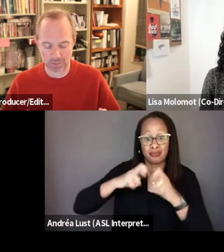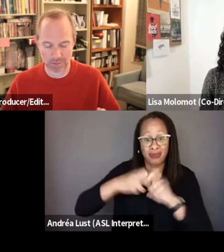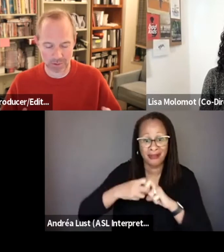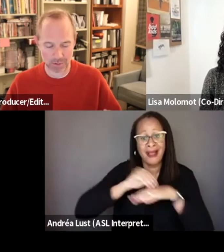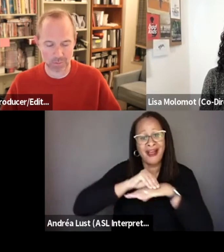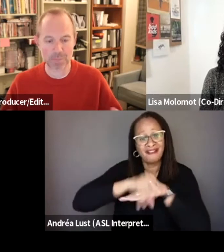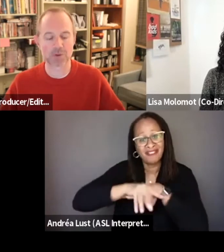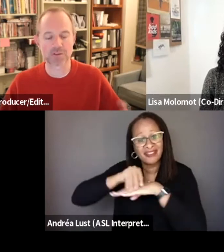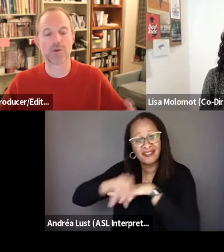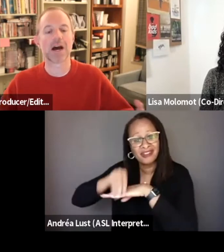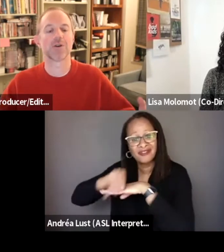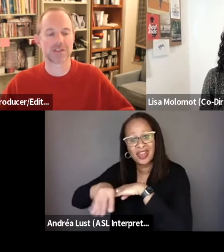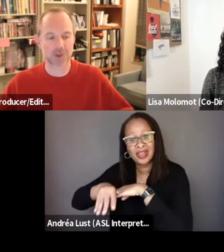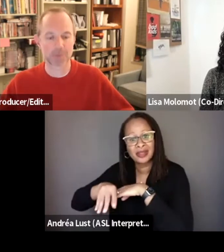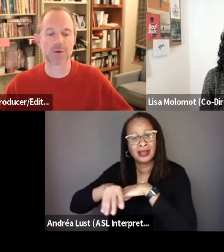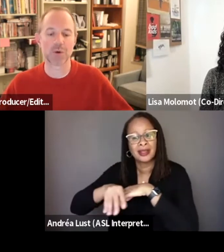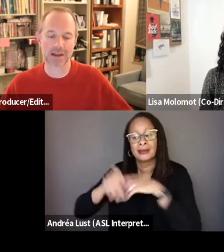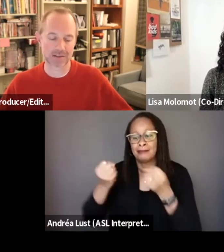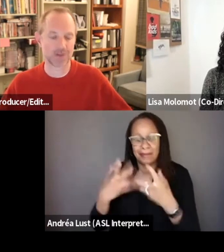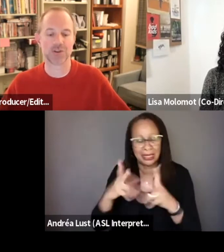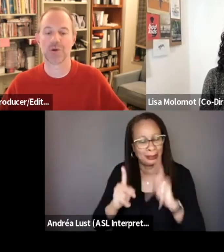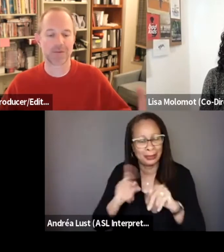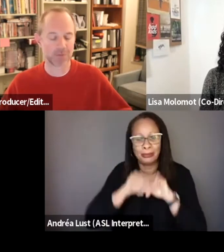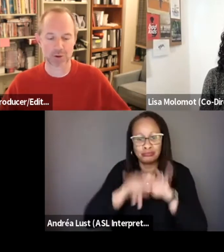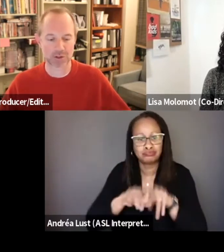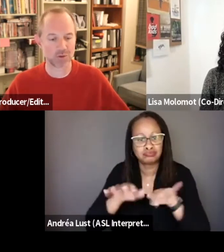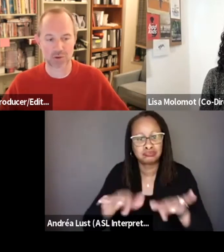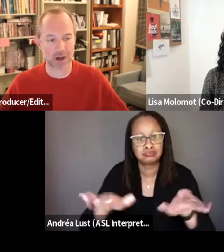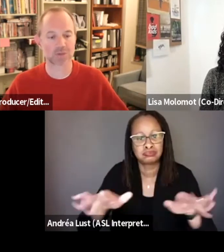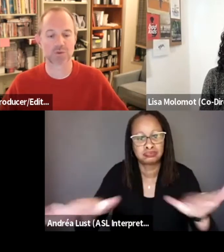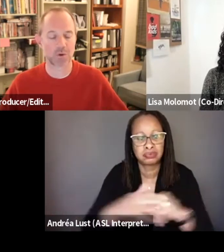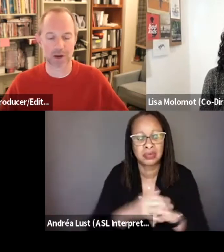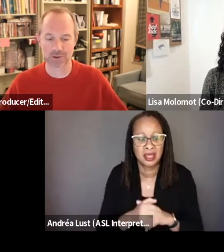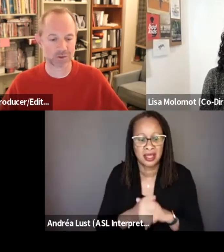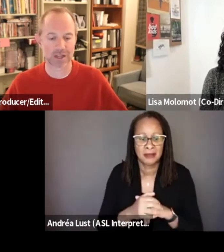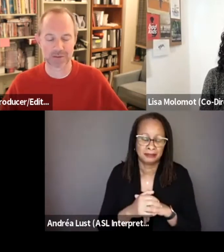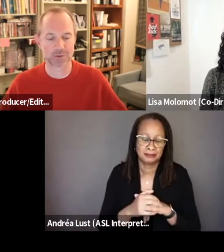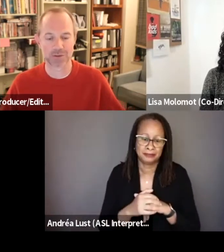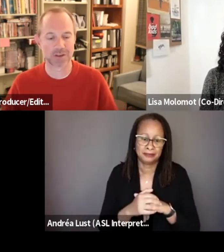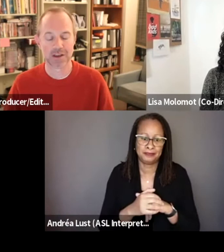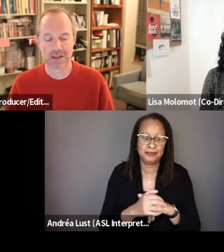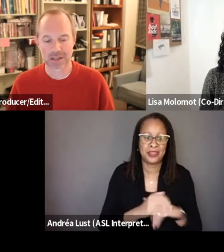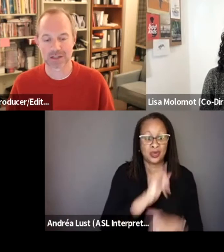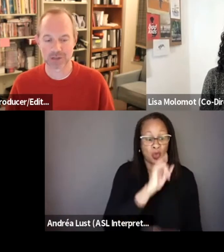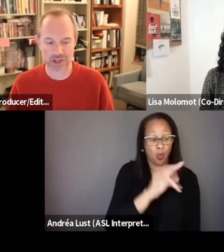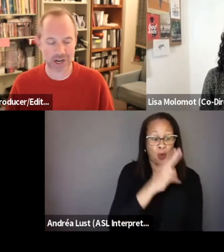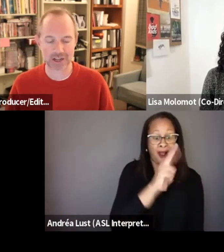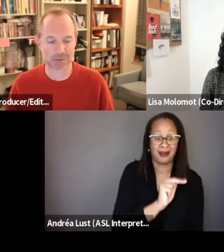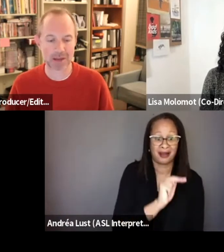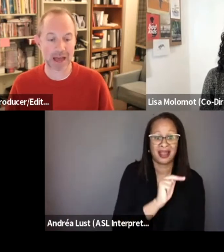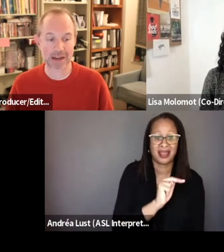The ripples go out in so many ways. You know, you have the person who crossed with Juan, whose life was clearly changed by that,